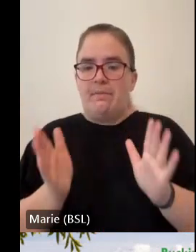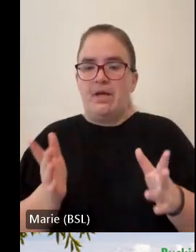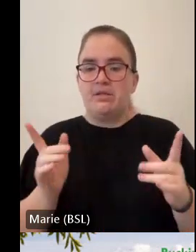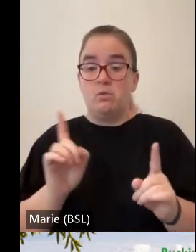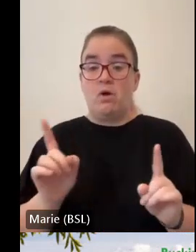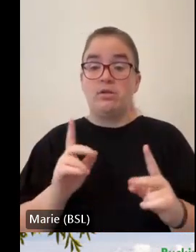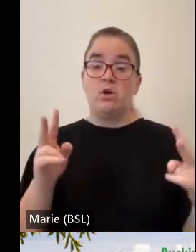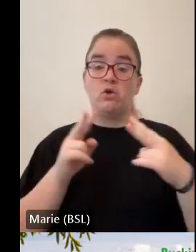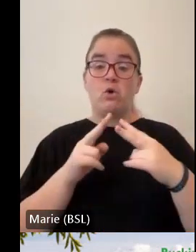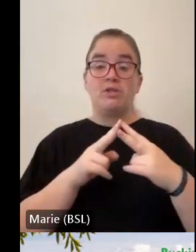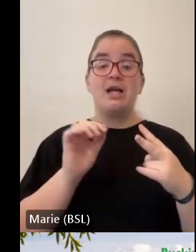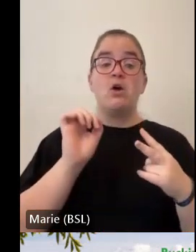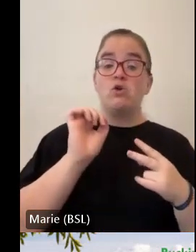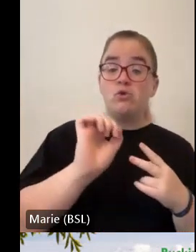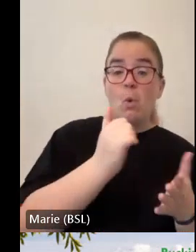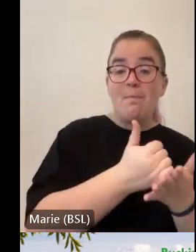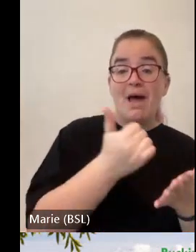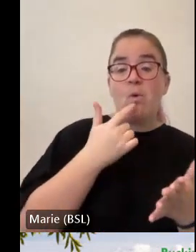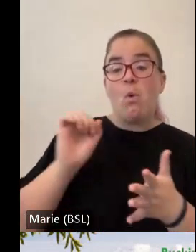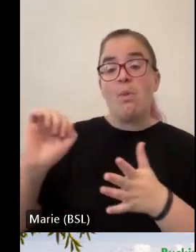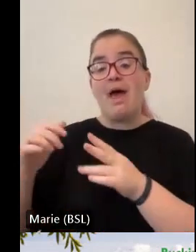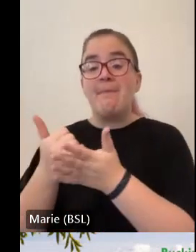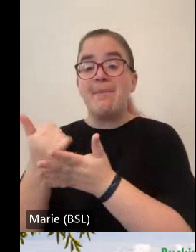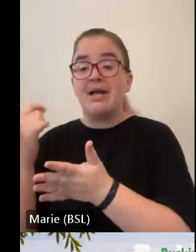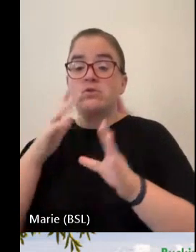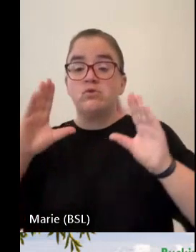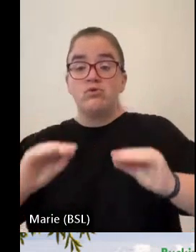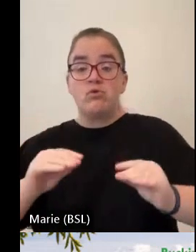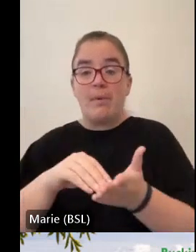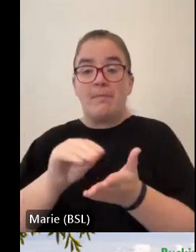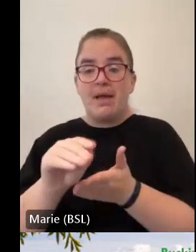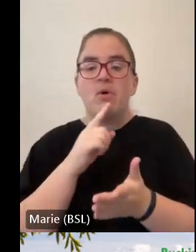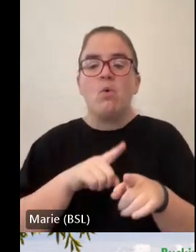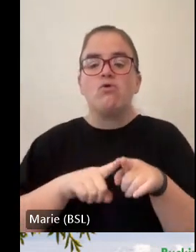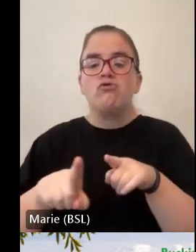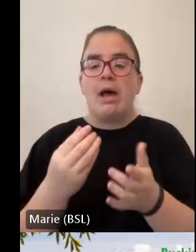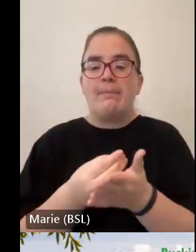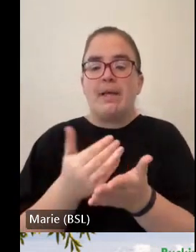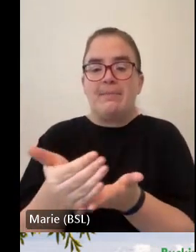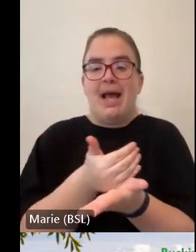or their bank as soon as you can to stop a payment or try and recover the money back.